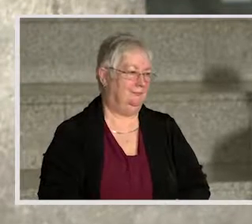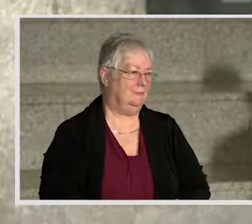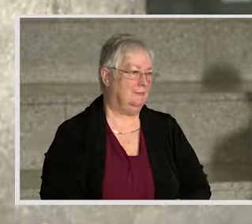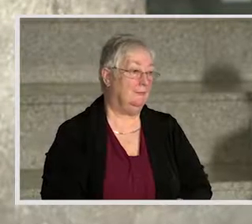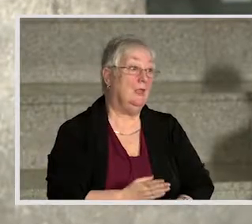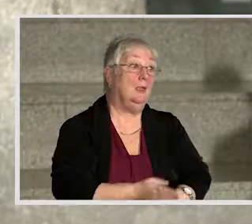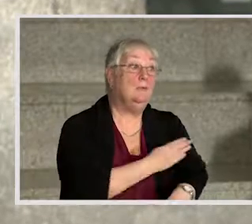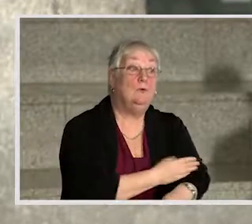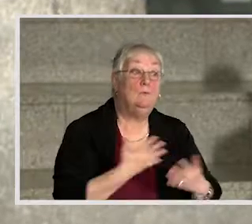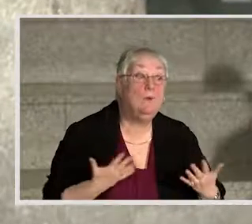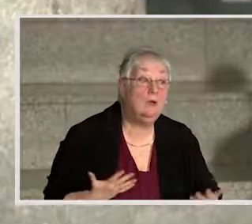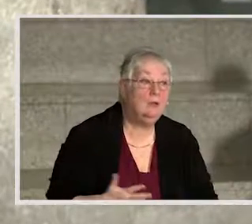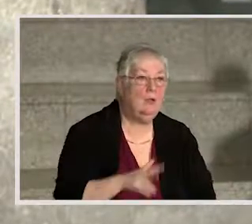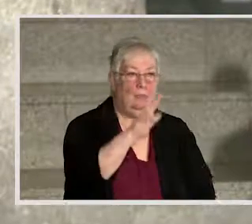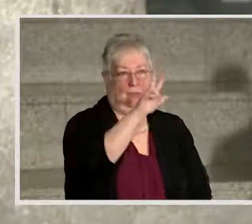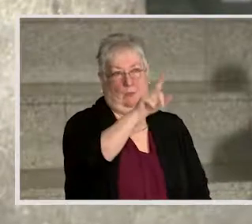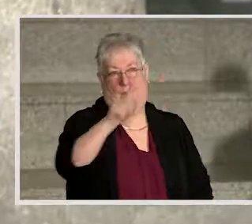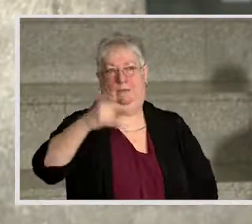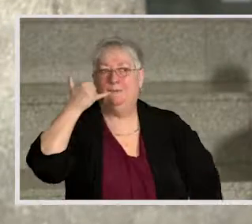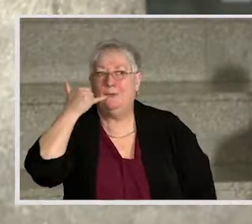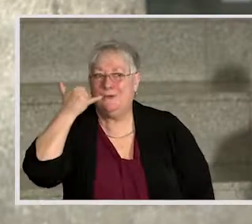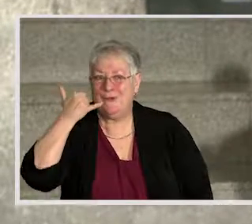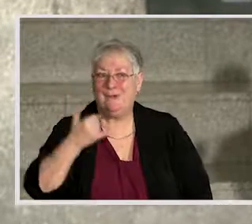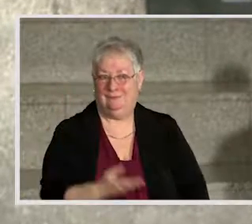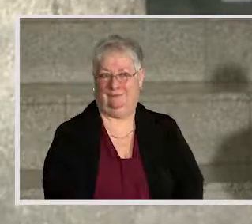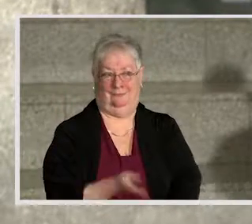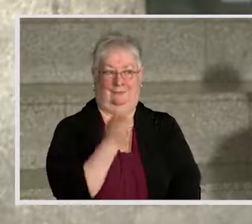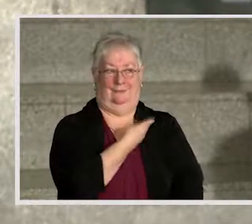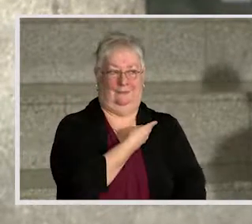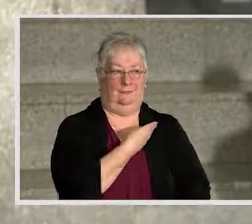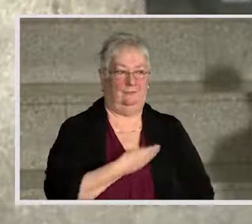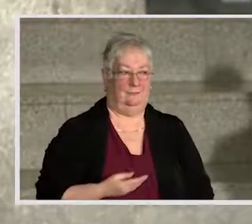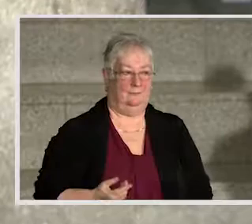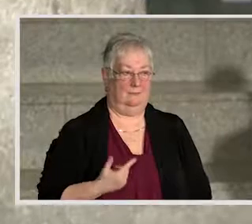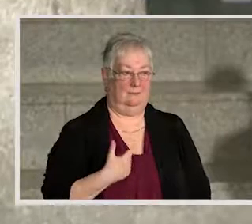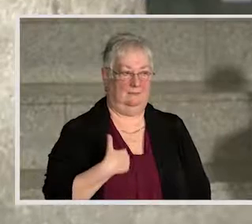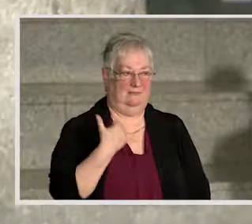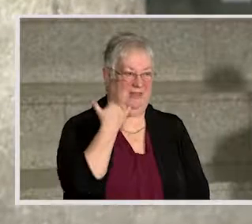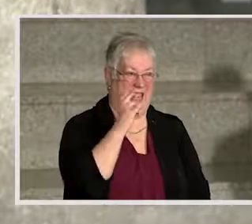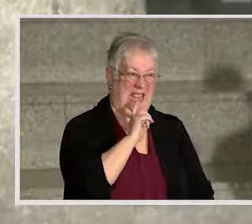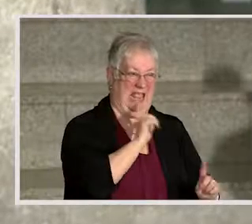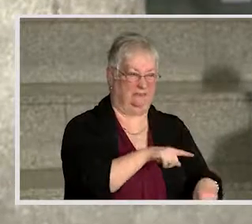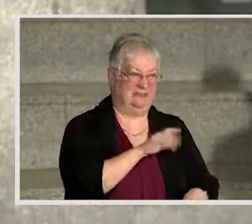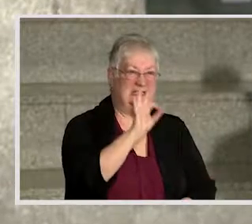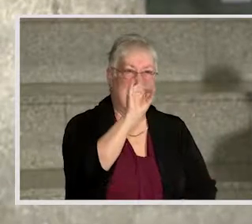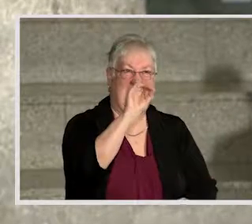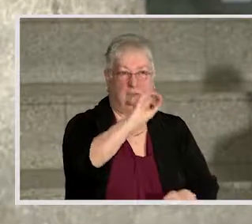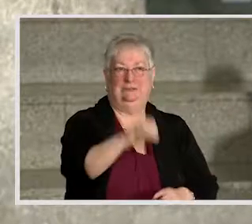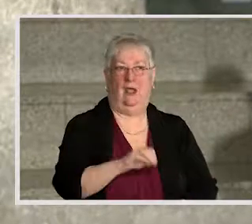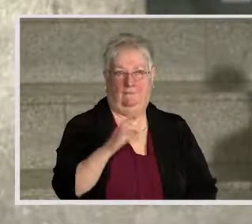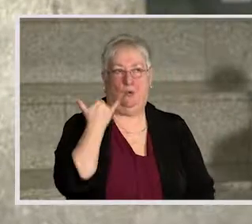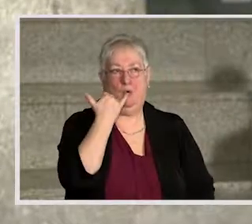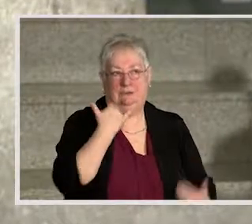A YEAR AGO IT WAS ONLY 40%. SO THROUGH A BUDGET INVESTMENT WE WERE ABLE TO PROVIDE JOB OPPORTUNITIES TO L.E.A.P.